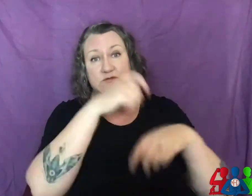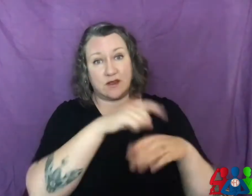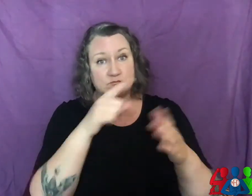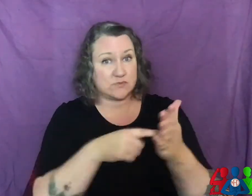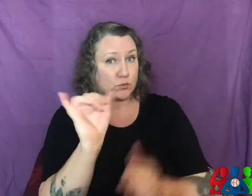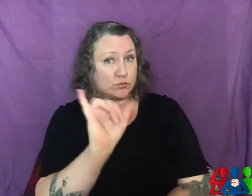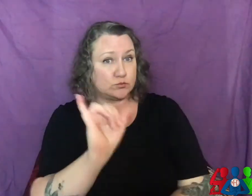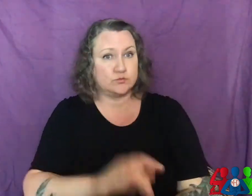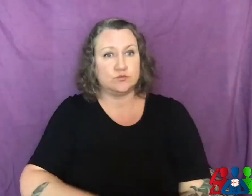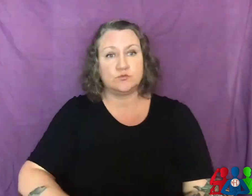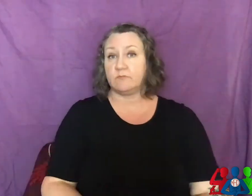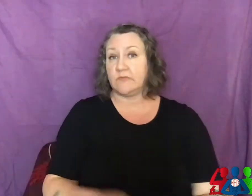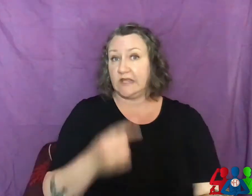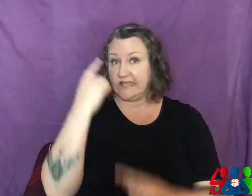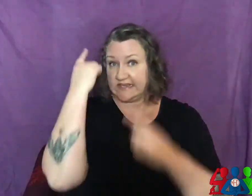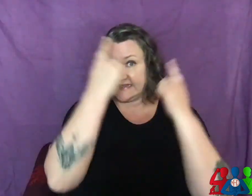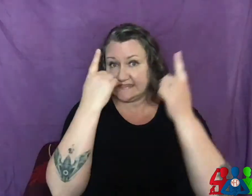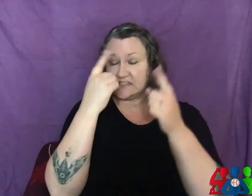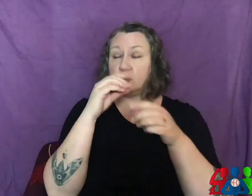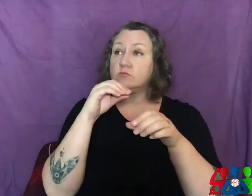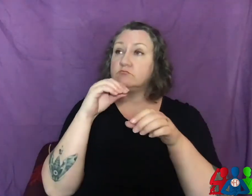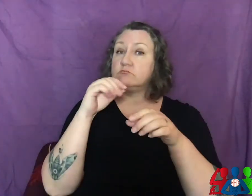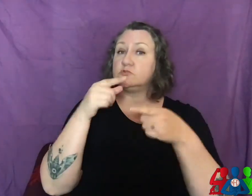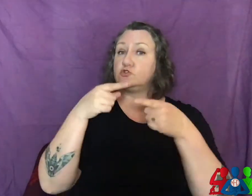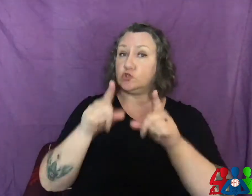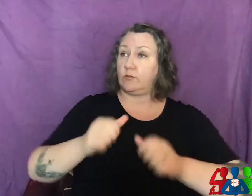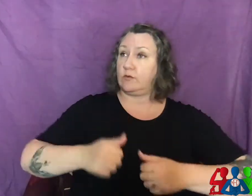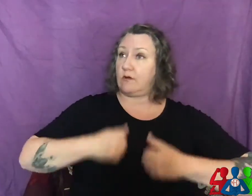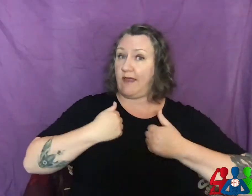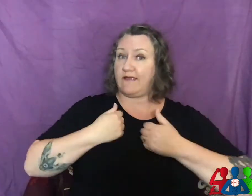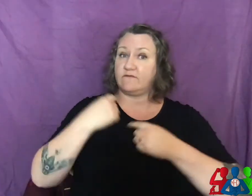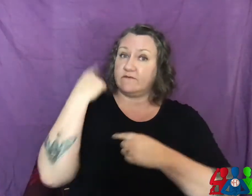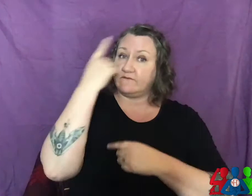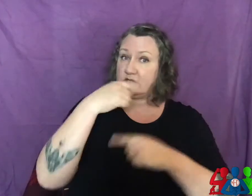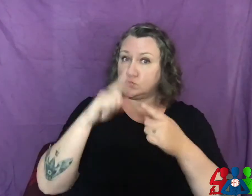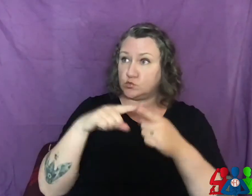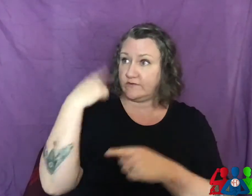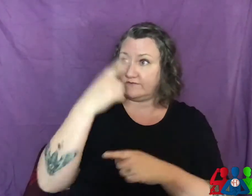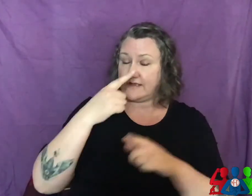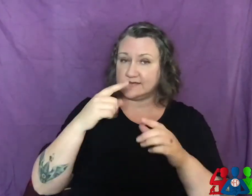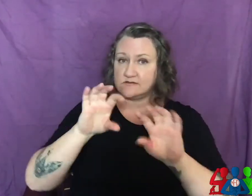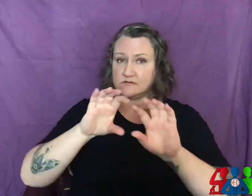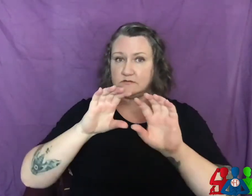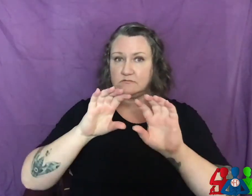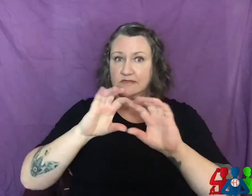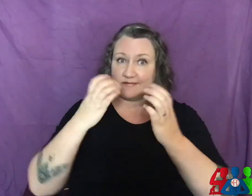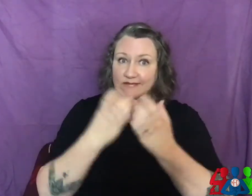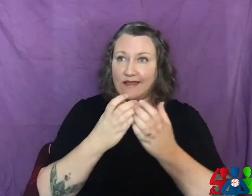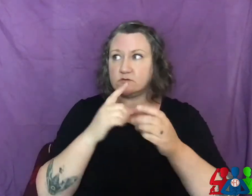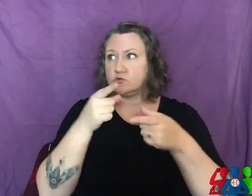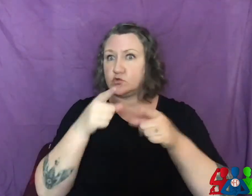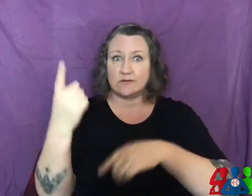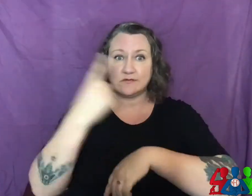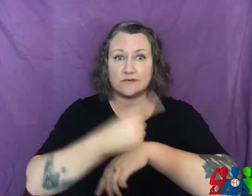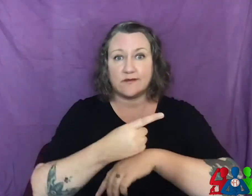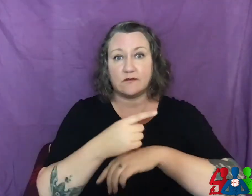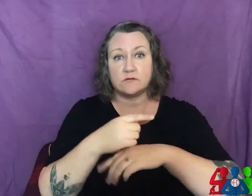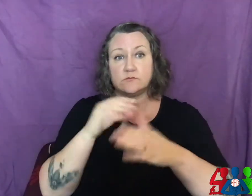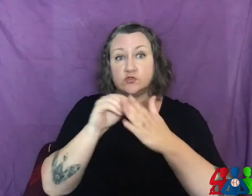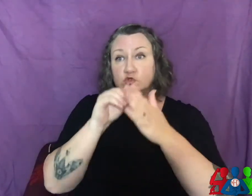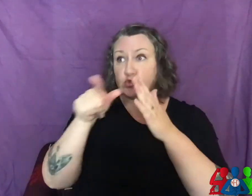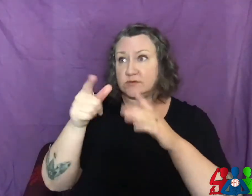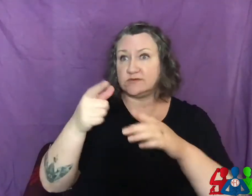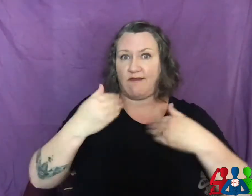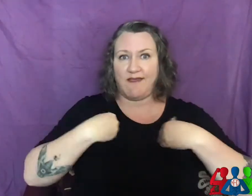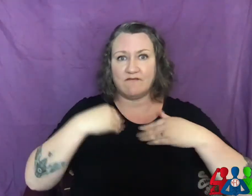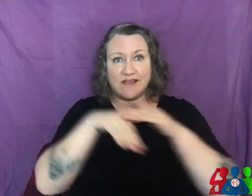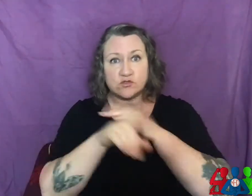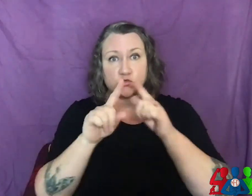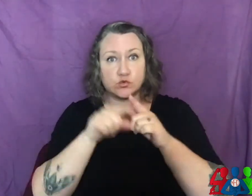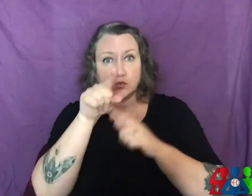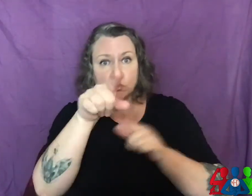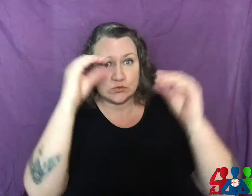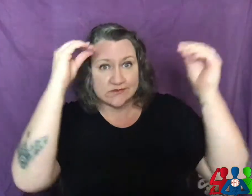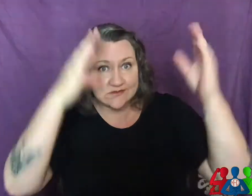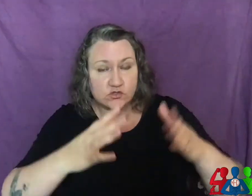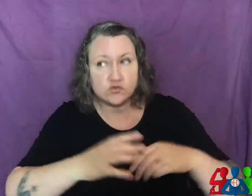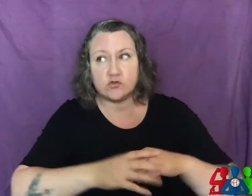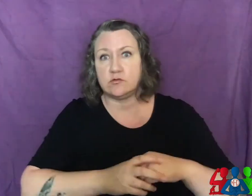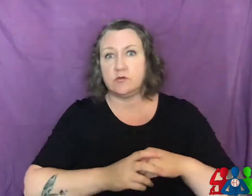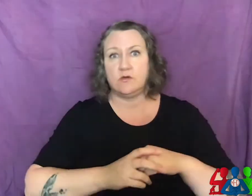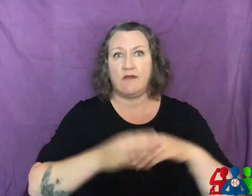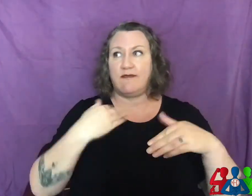students in order to finish those assignments. When you're in face-to-face classrooms,